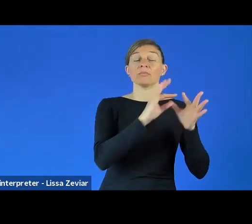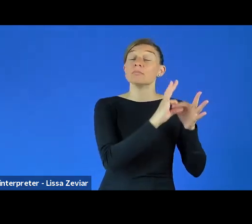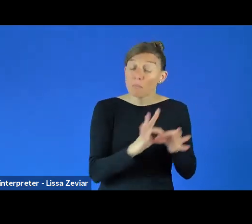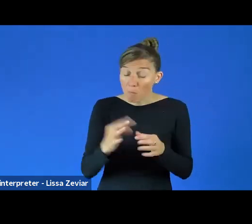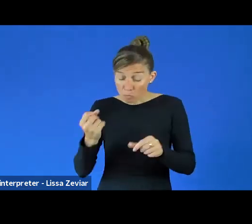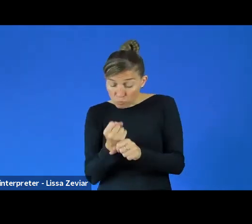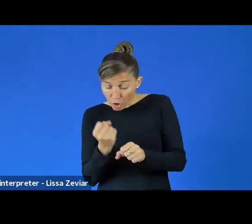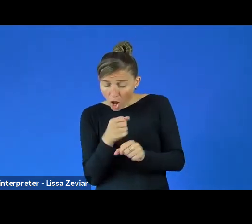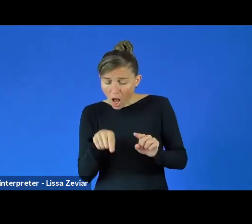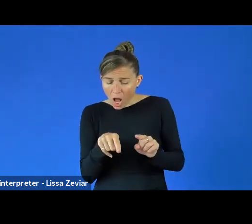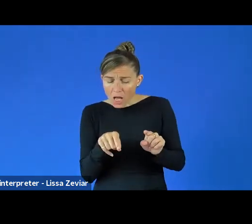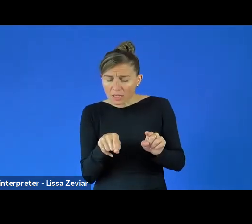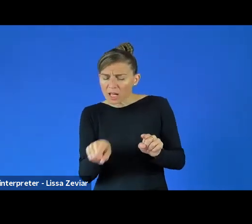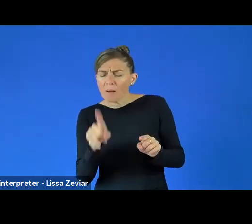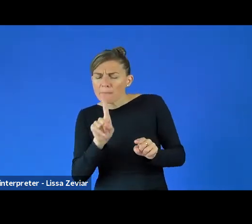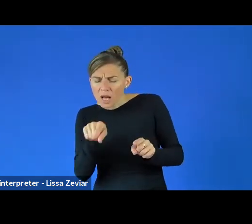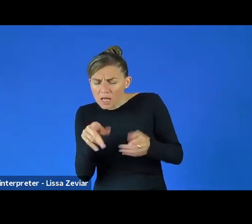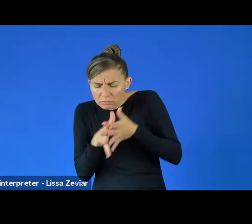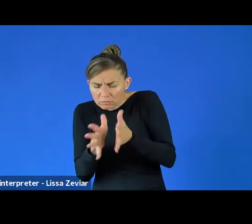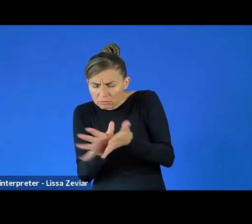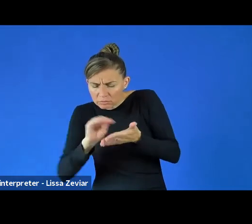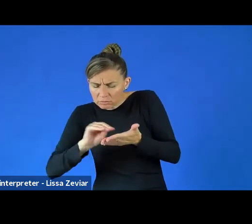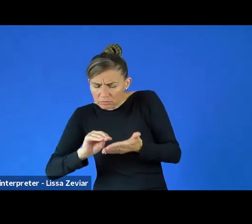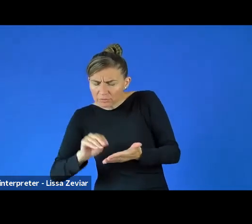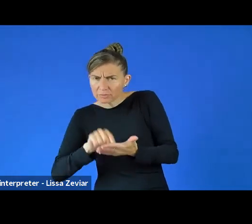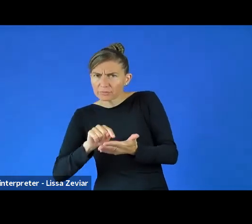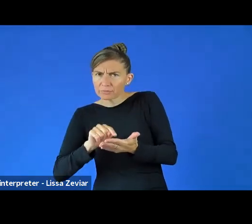There are some requirements that don't relate to websites